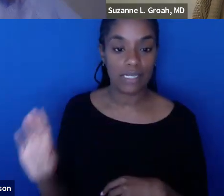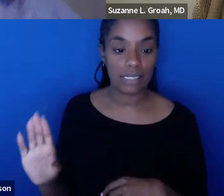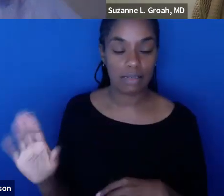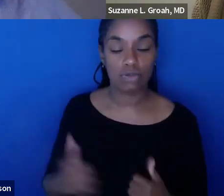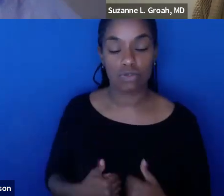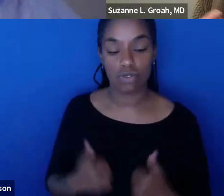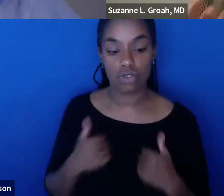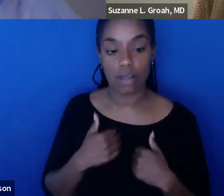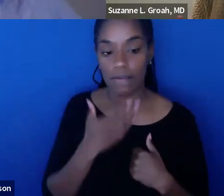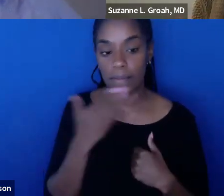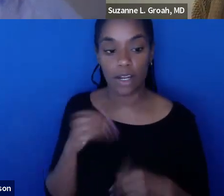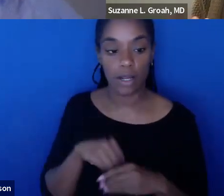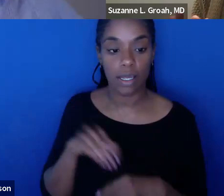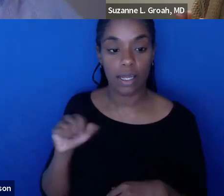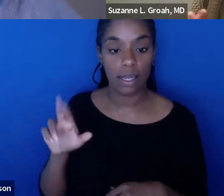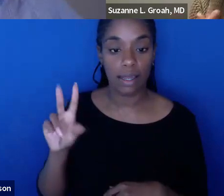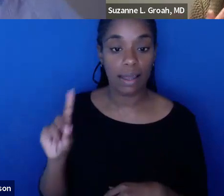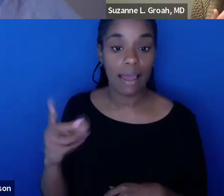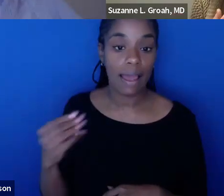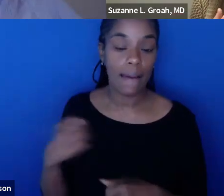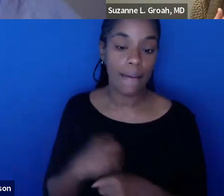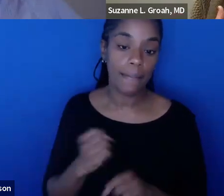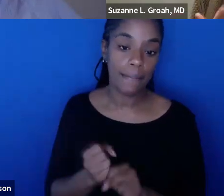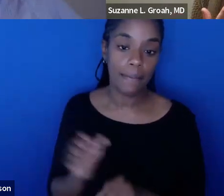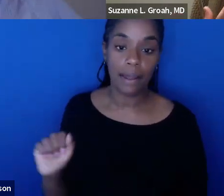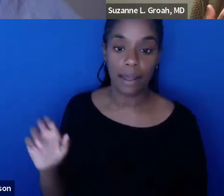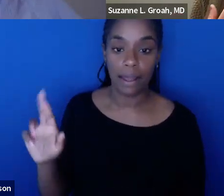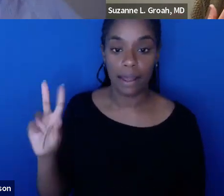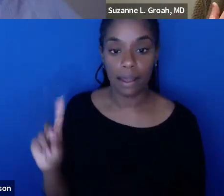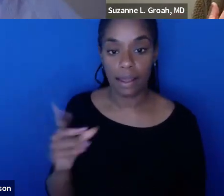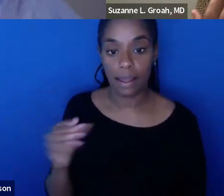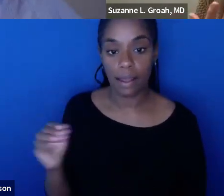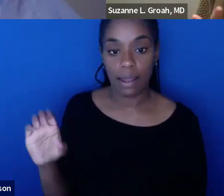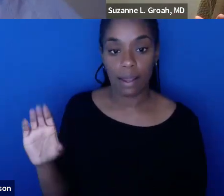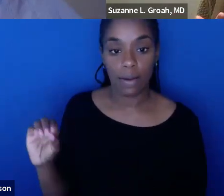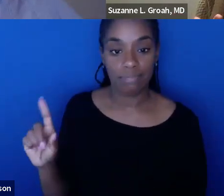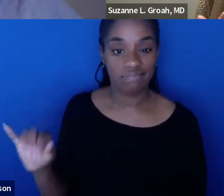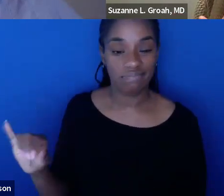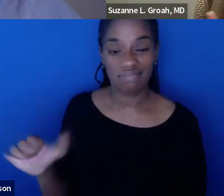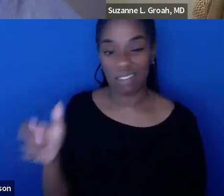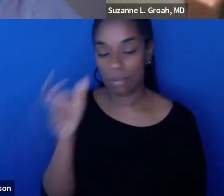in acid and also produce acid, and the E. coli and other bugs don't like that acid as much.